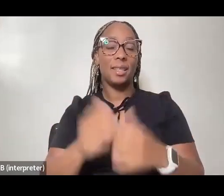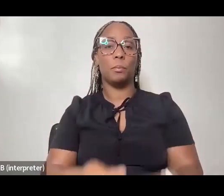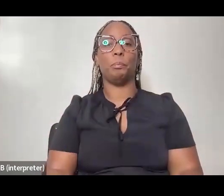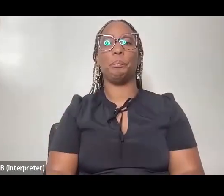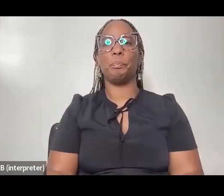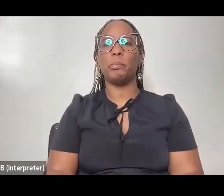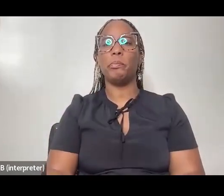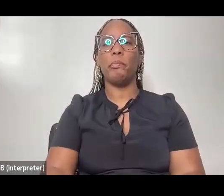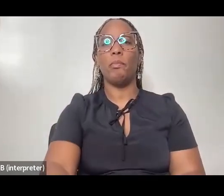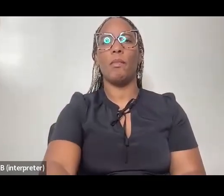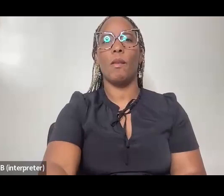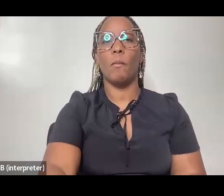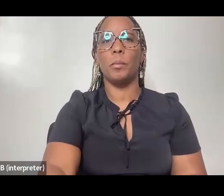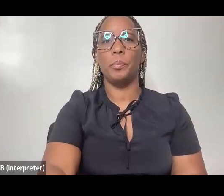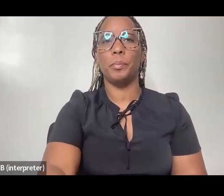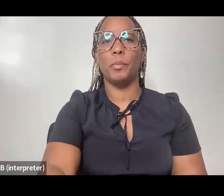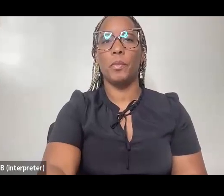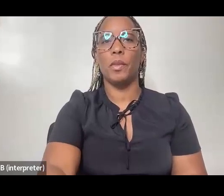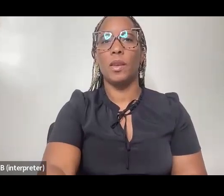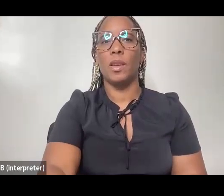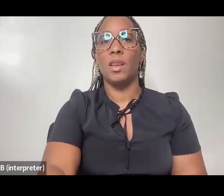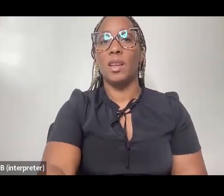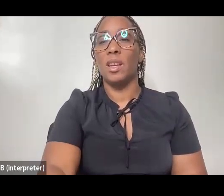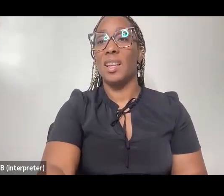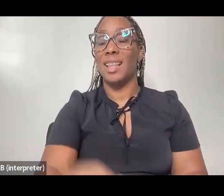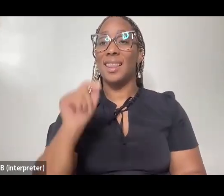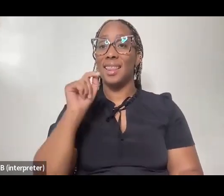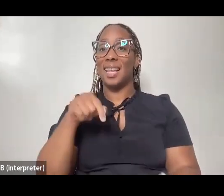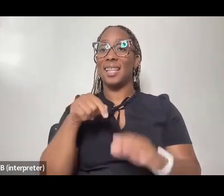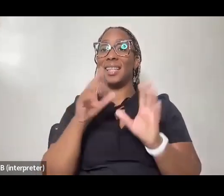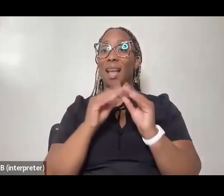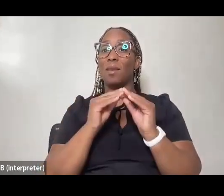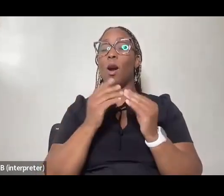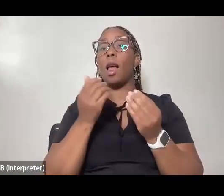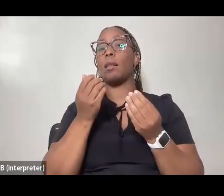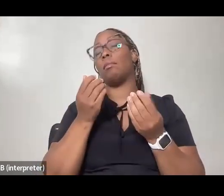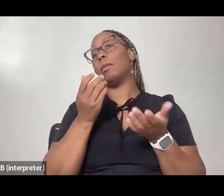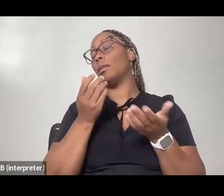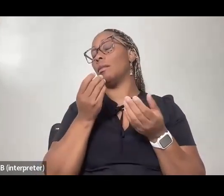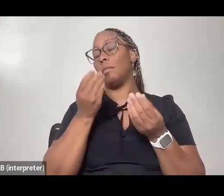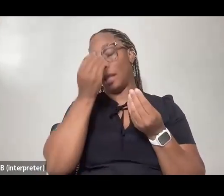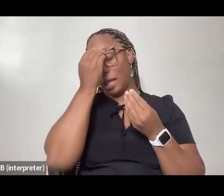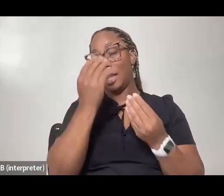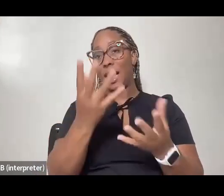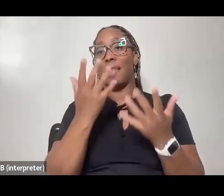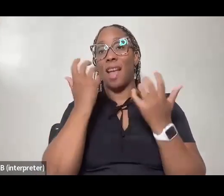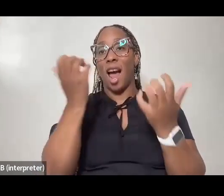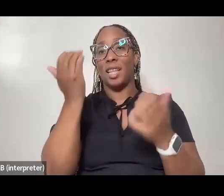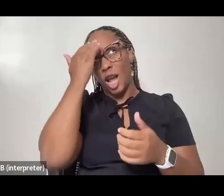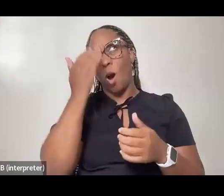Let the audience of these seminars now at the fair -- at the bare minimum, and I'm making this up, let's say you're going